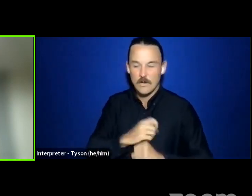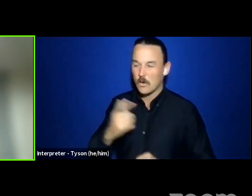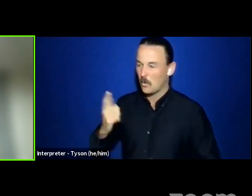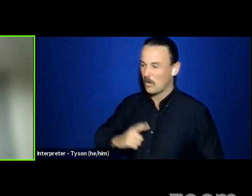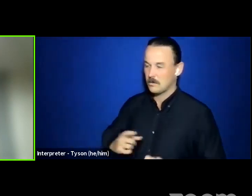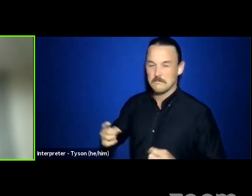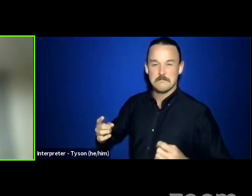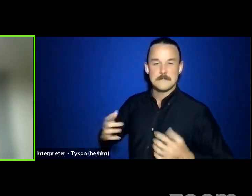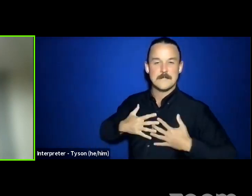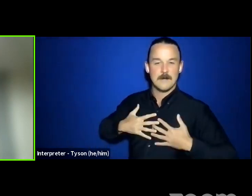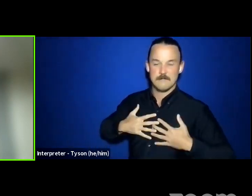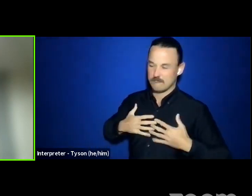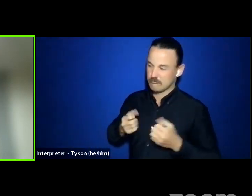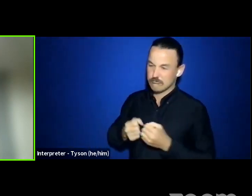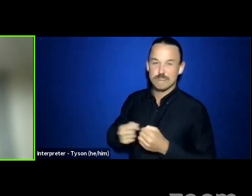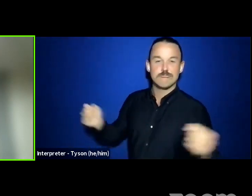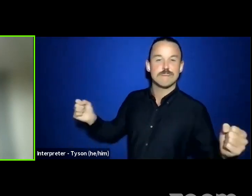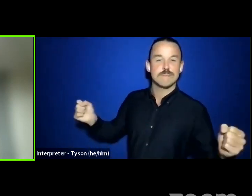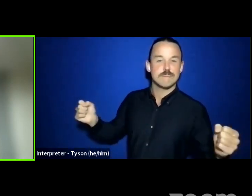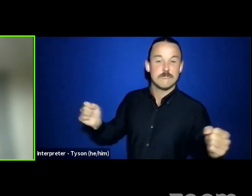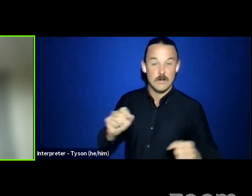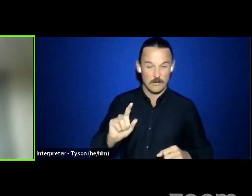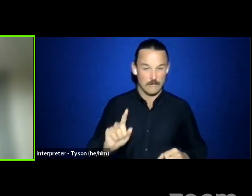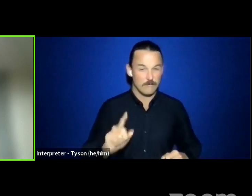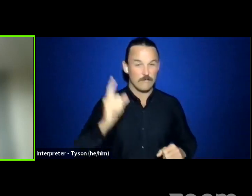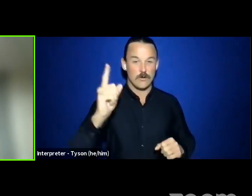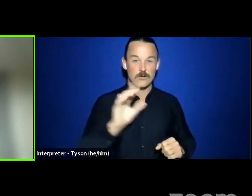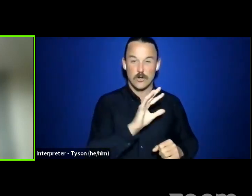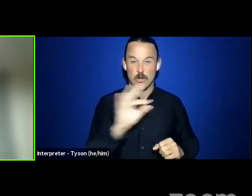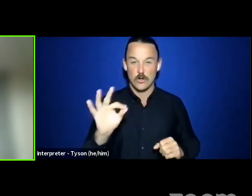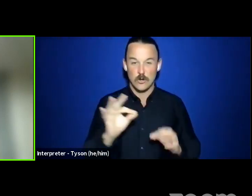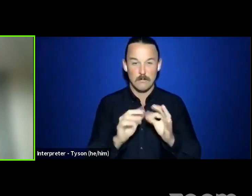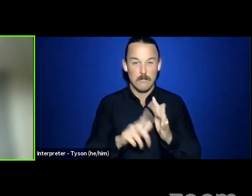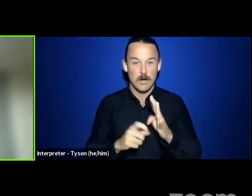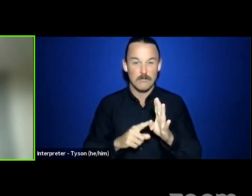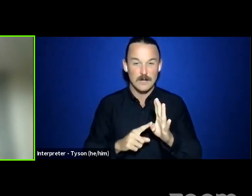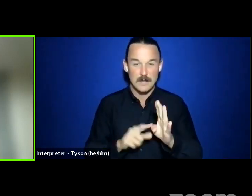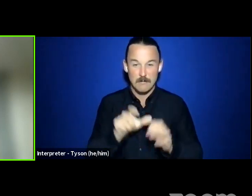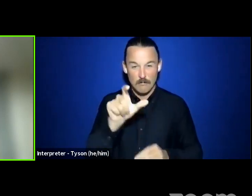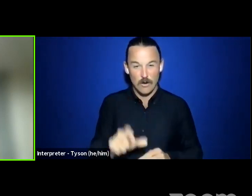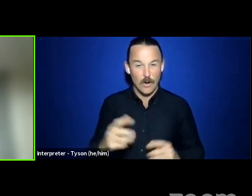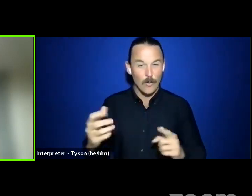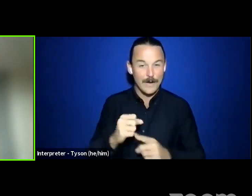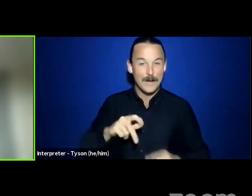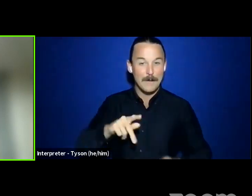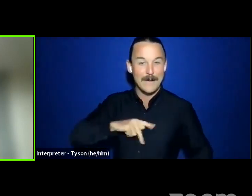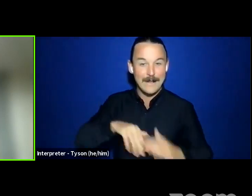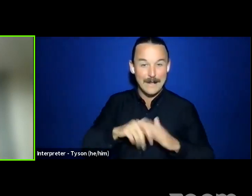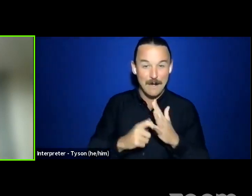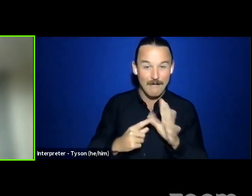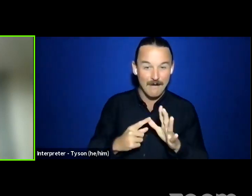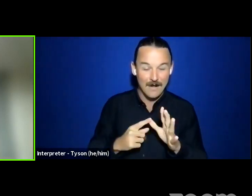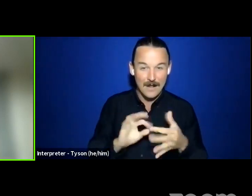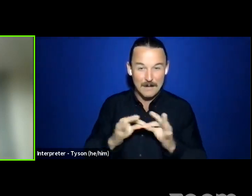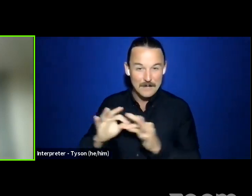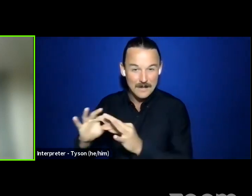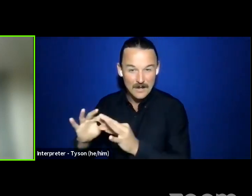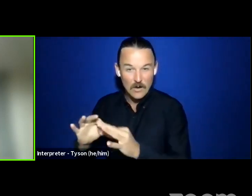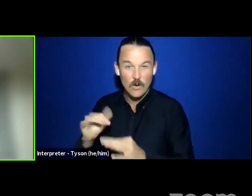achievement as their authentic. selves. For making history so on making history is the first non binary. person to it person to win a medal at the paralympics. Deciding a student quick collective at that